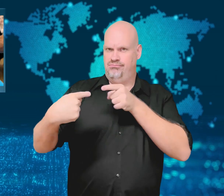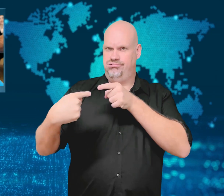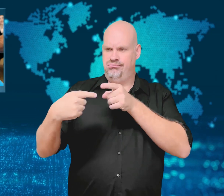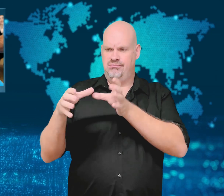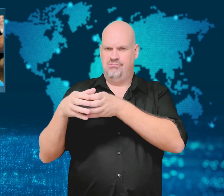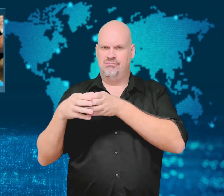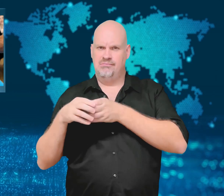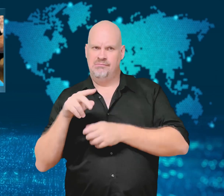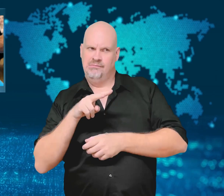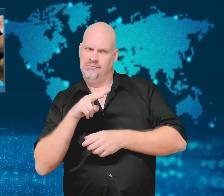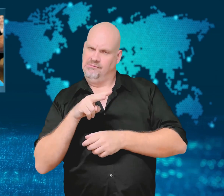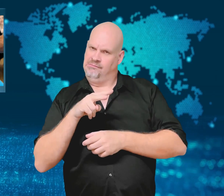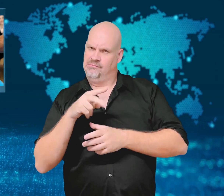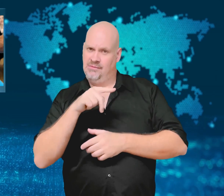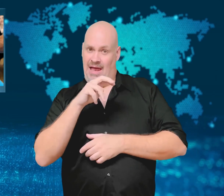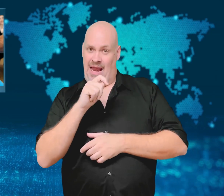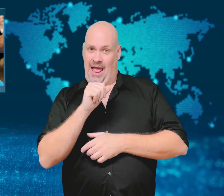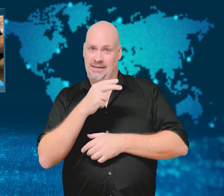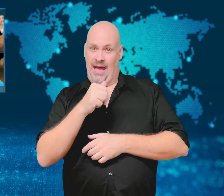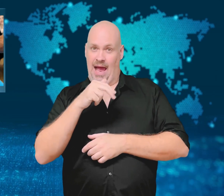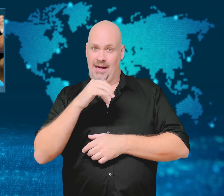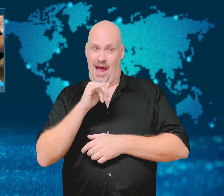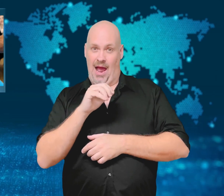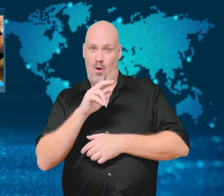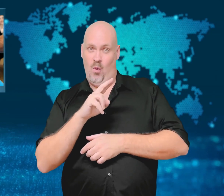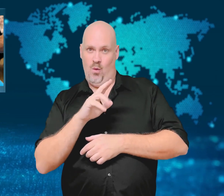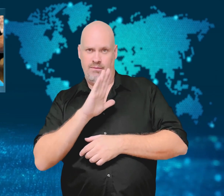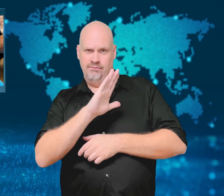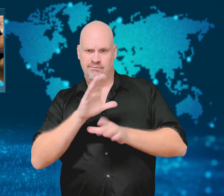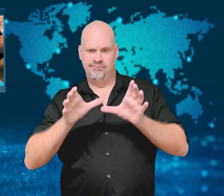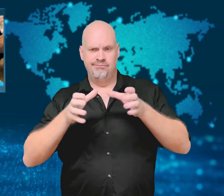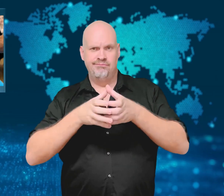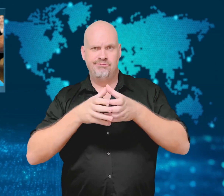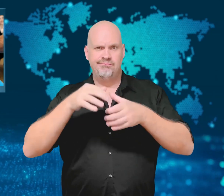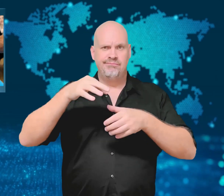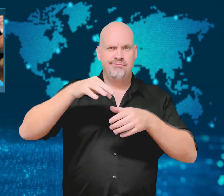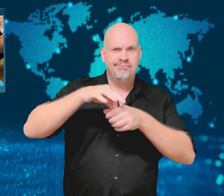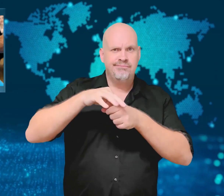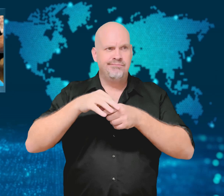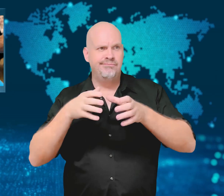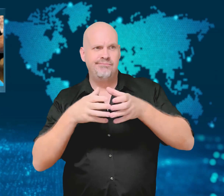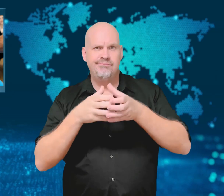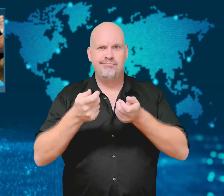corruption and fraud in his previous government.